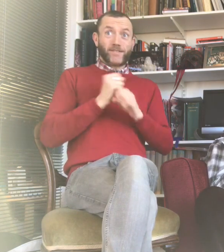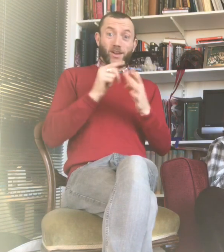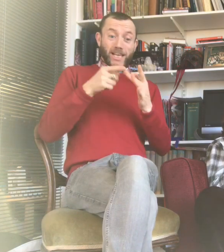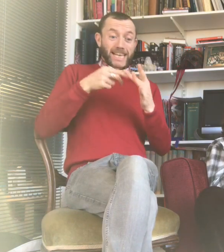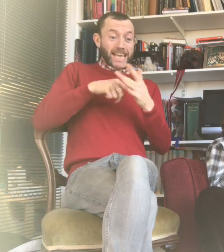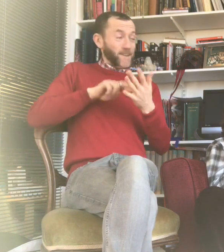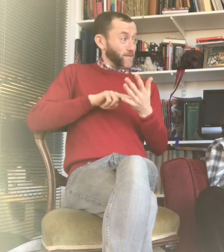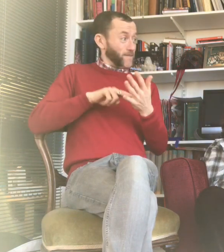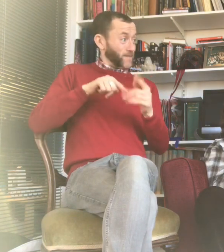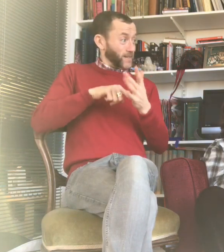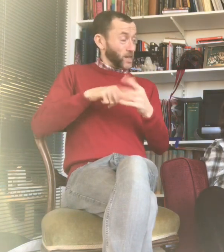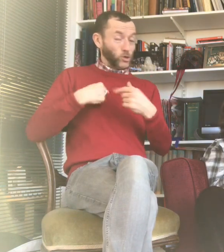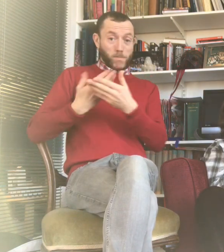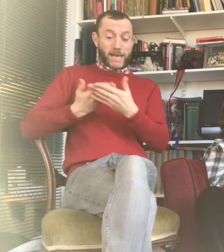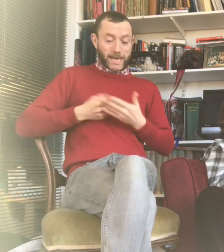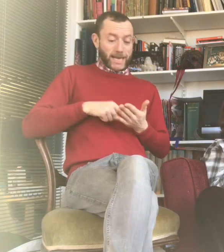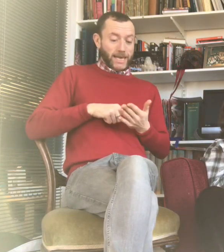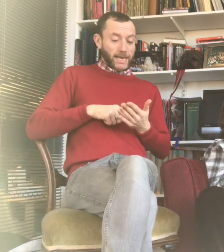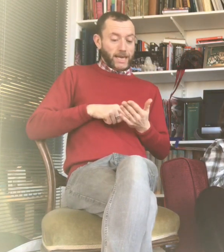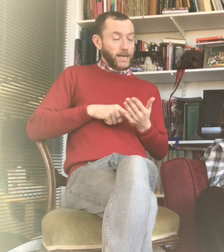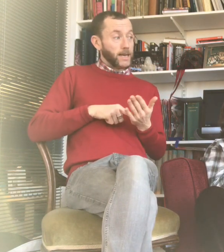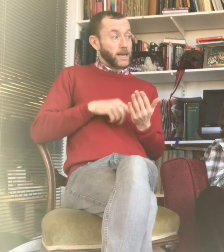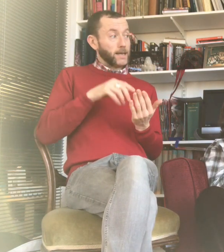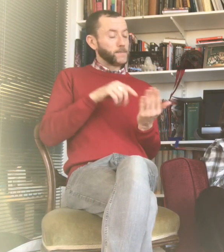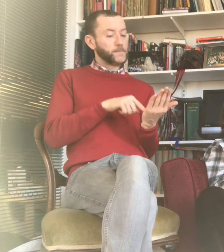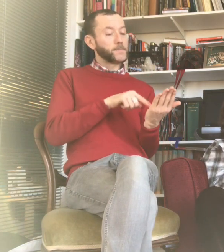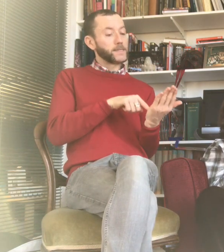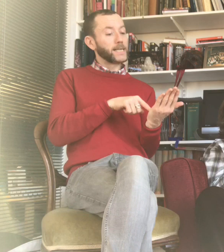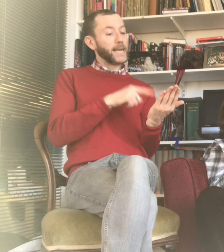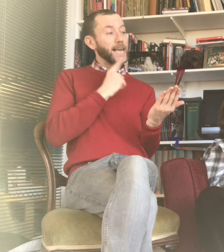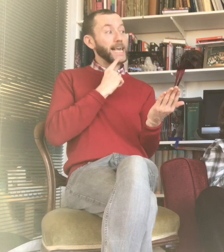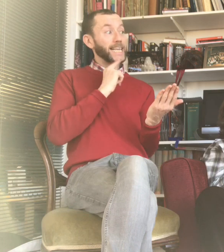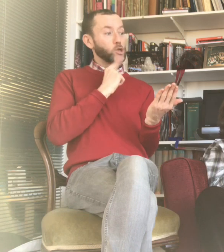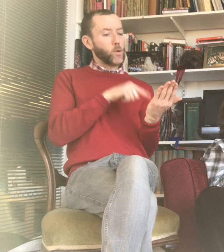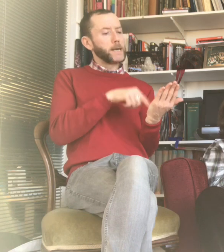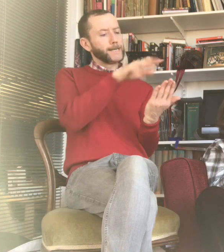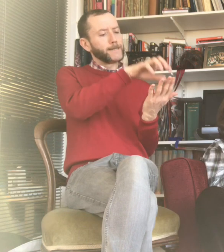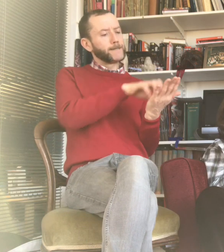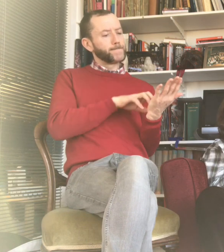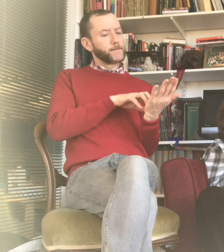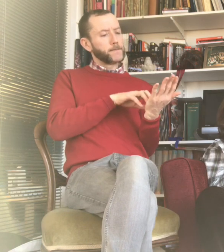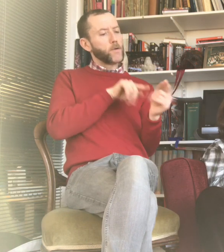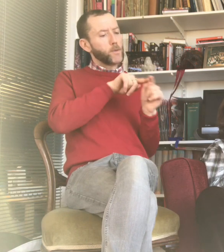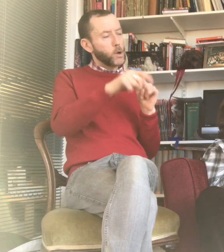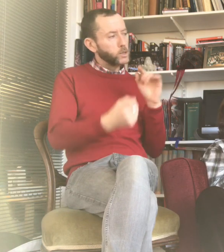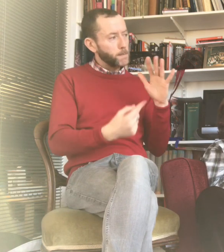And he pointed out, that the most important thing with the play is not to